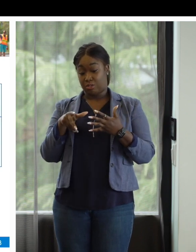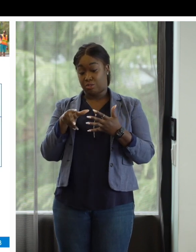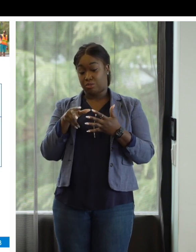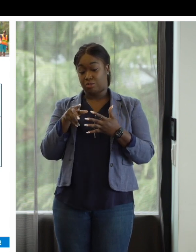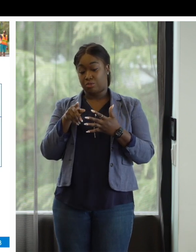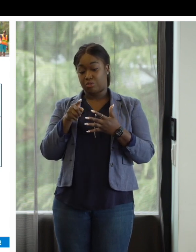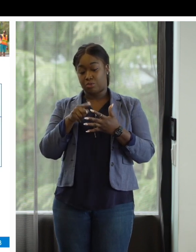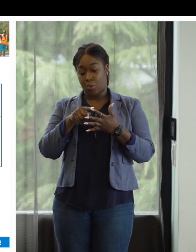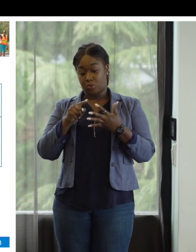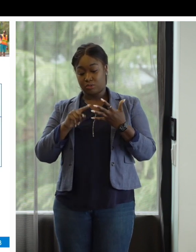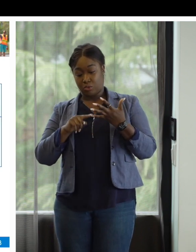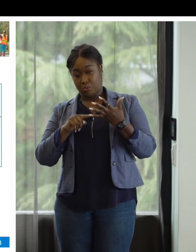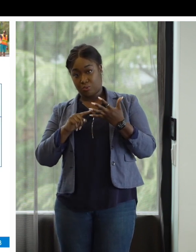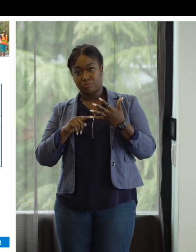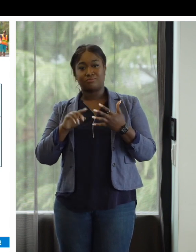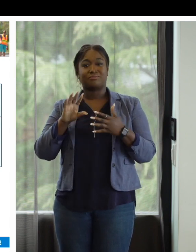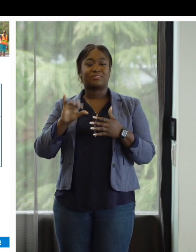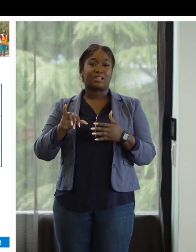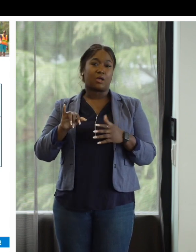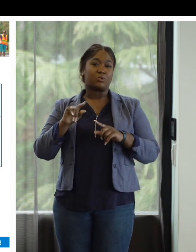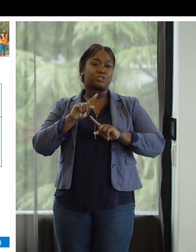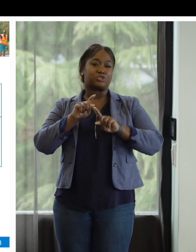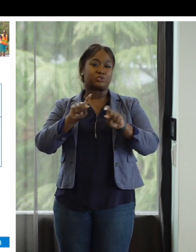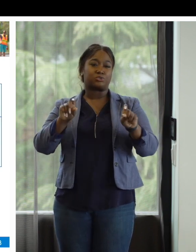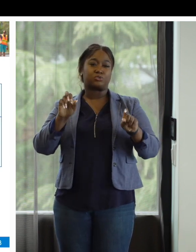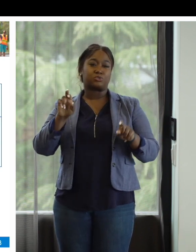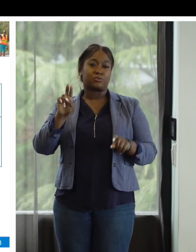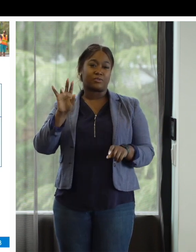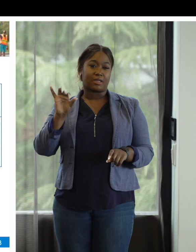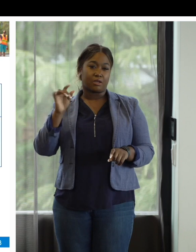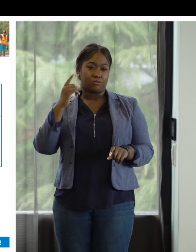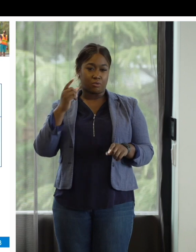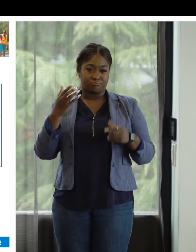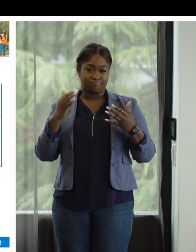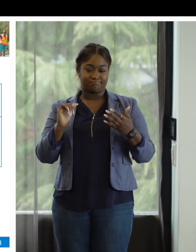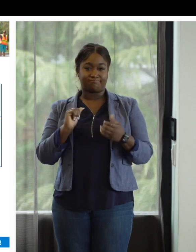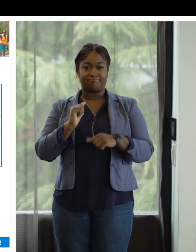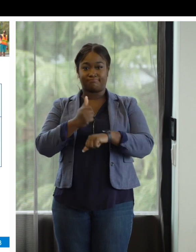Was a survey of existing standards that related to